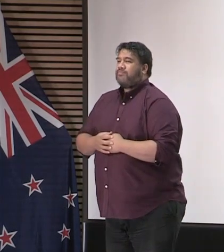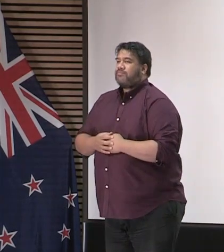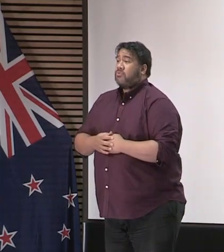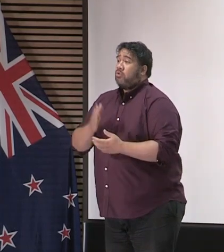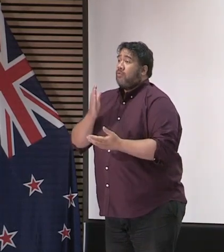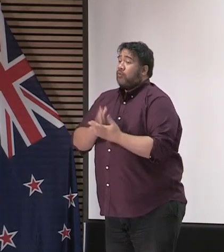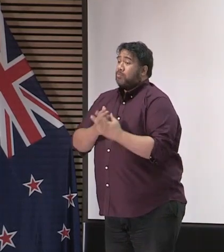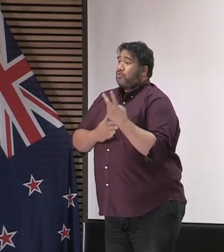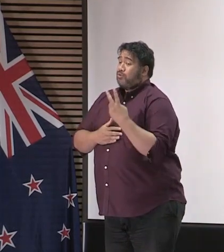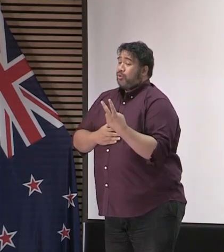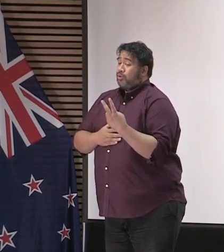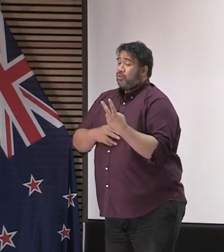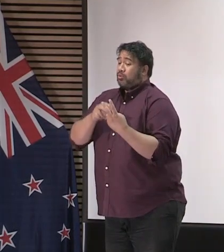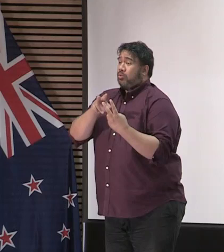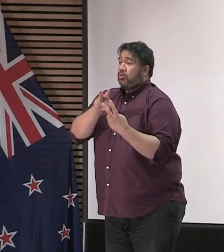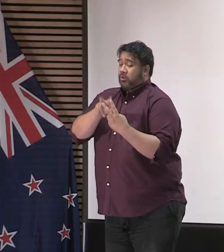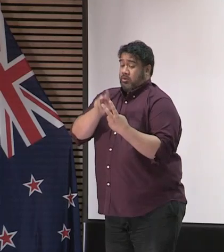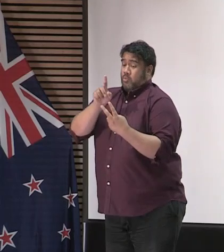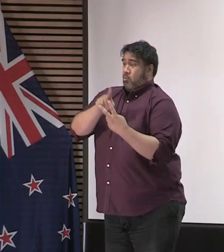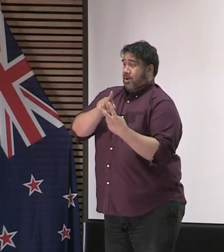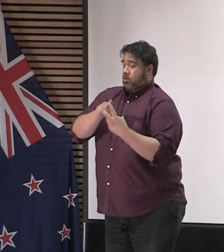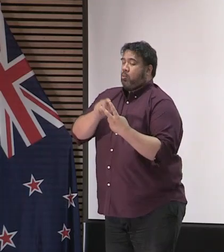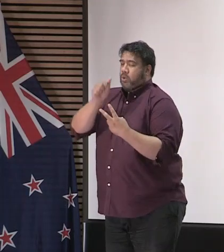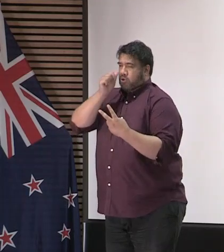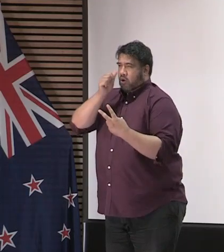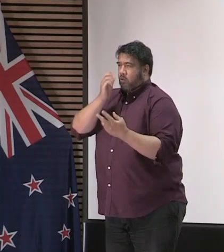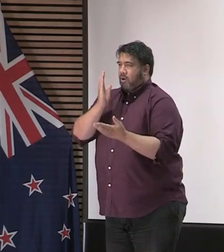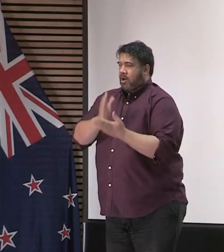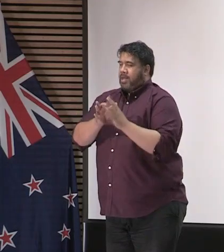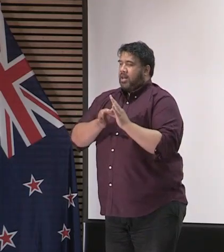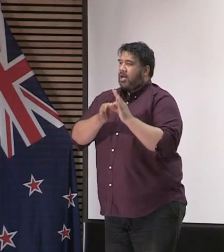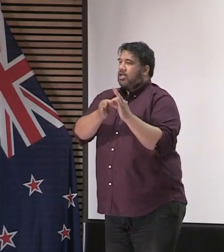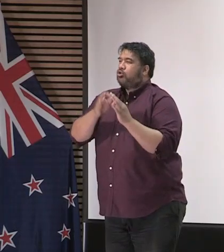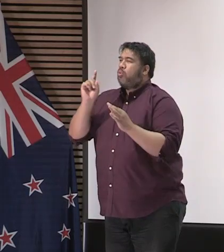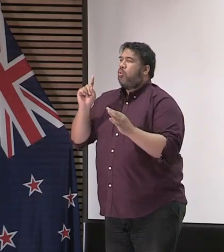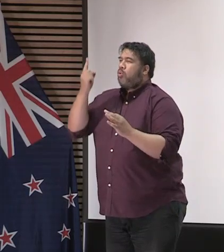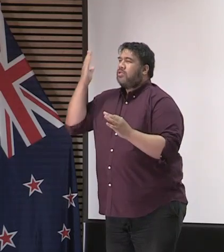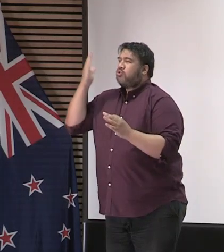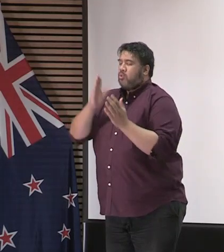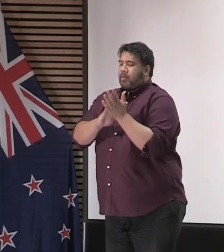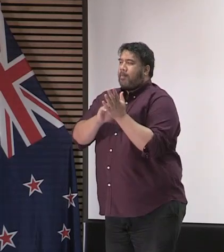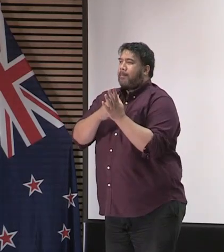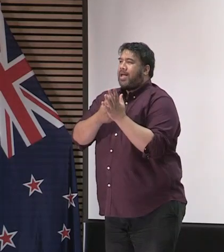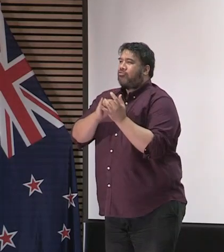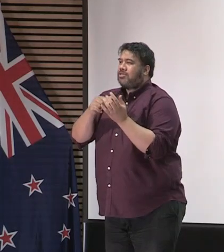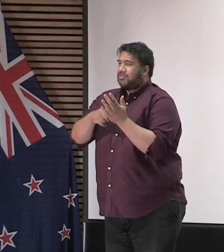case. Two of today's cases -